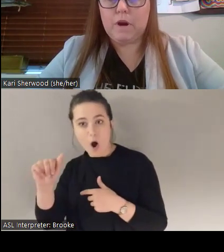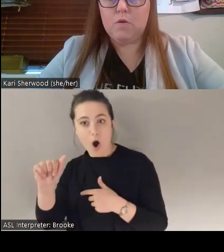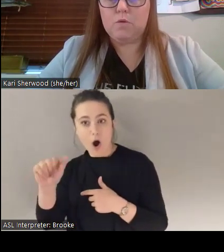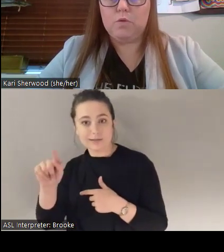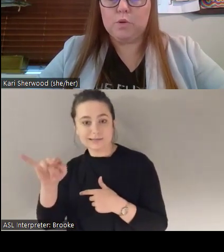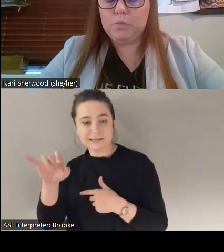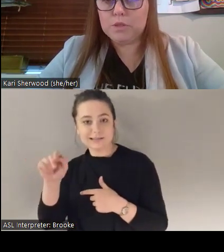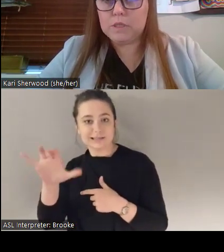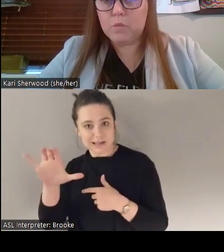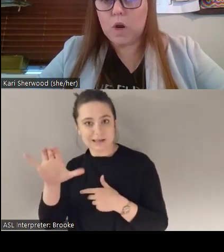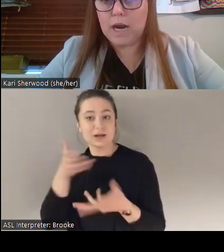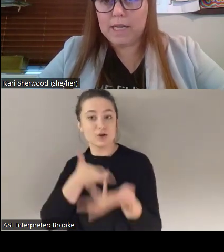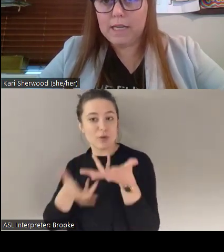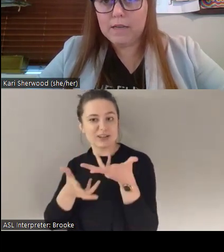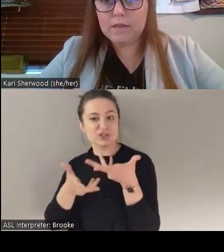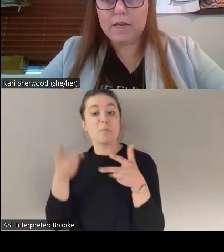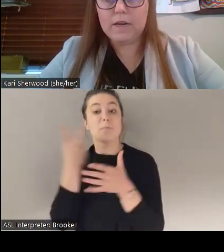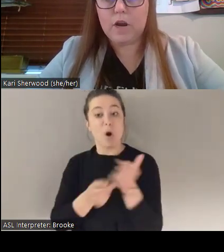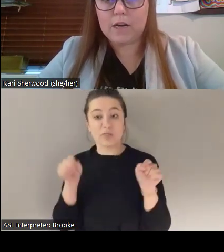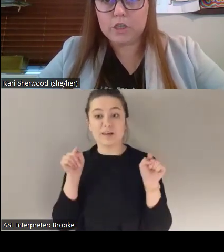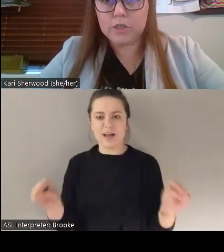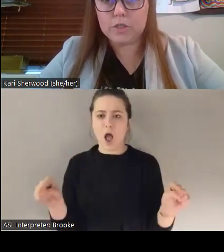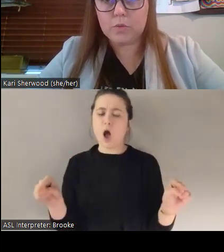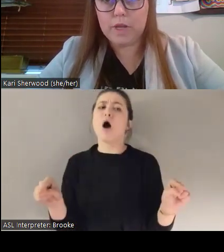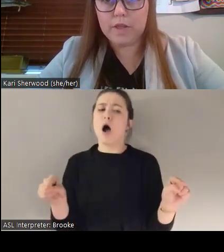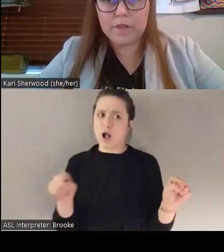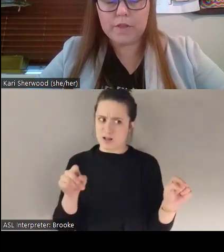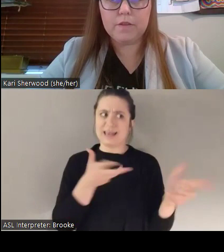their own groups more highly than interactions with the